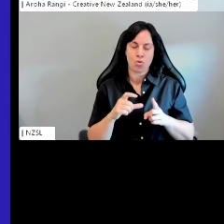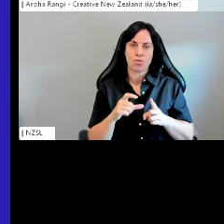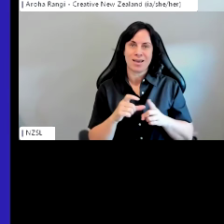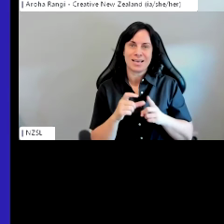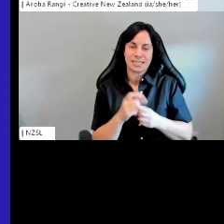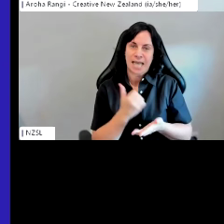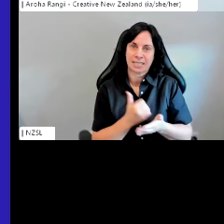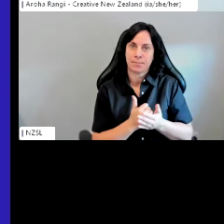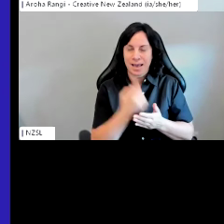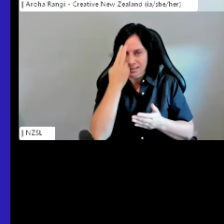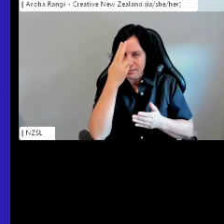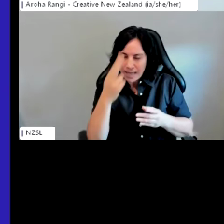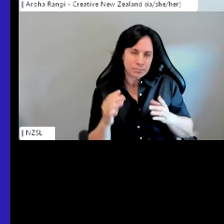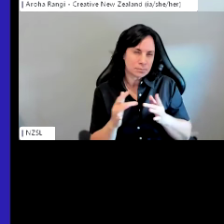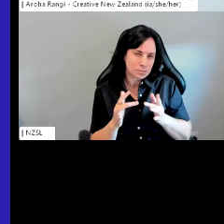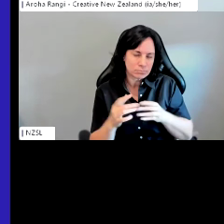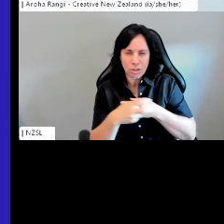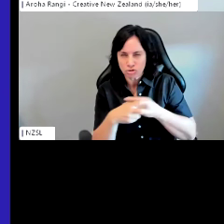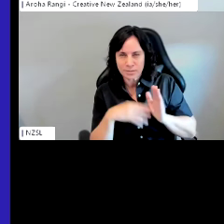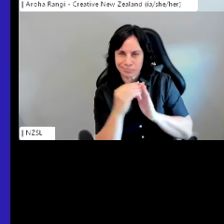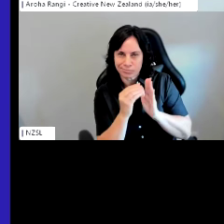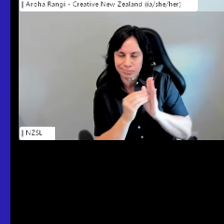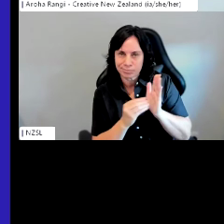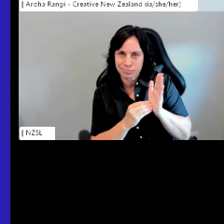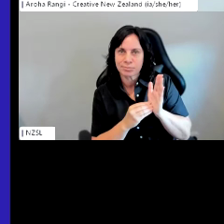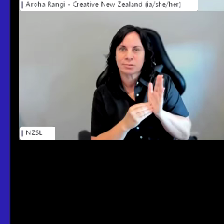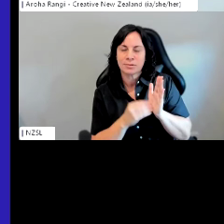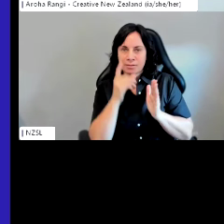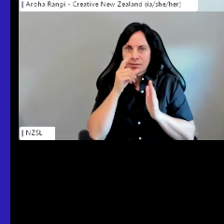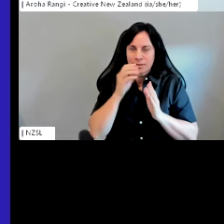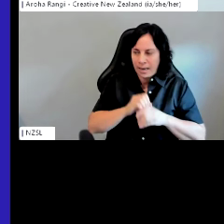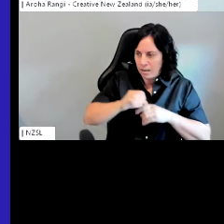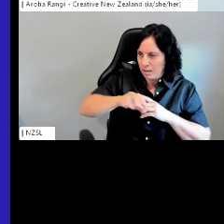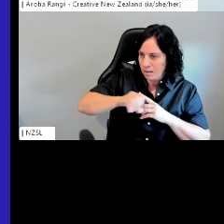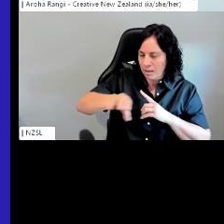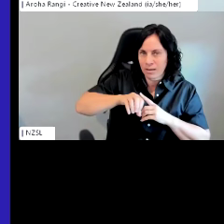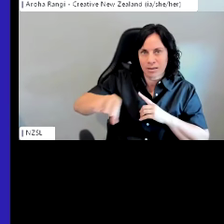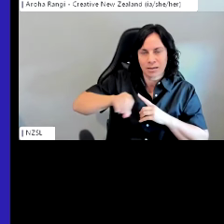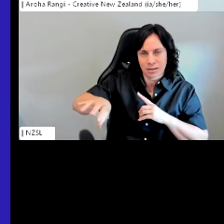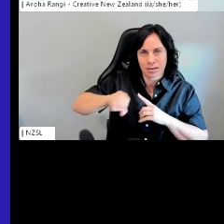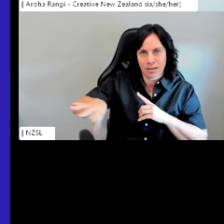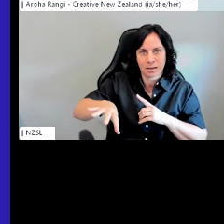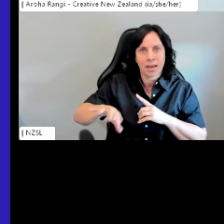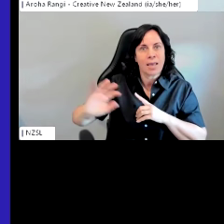able to talk directly to those uh datab databases and not just in a one way but inviting two-way